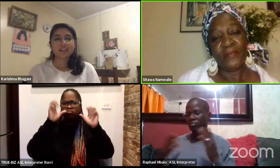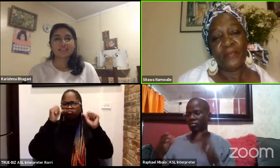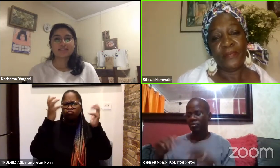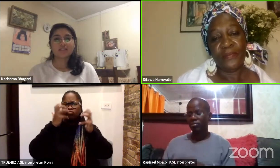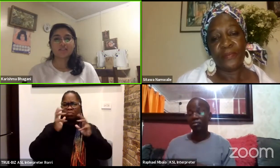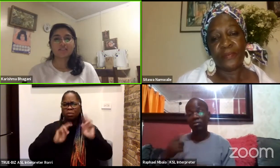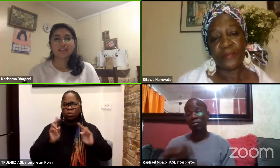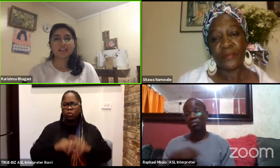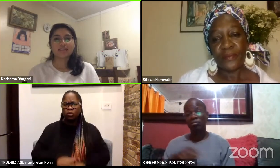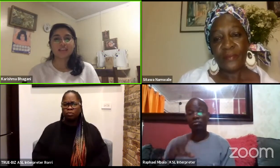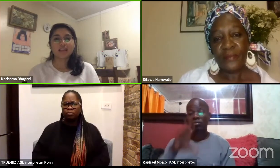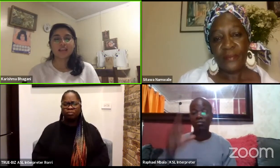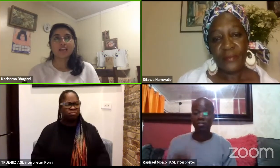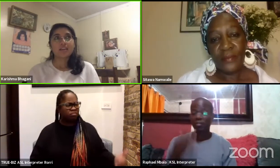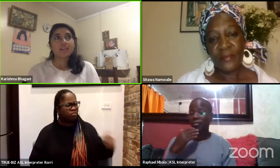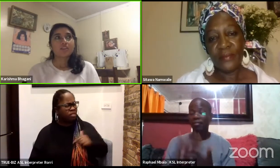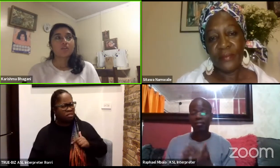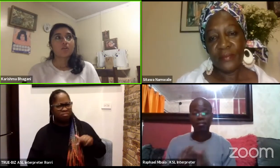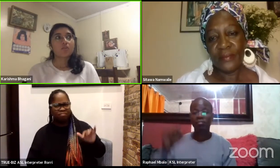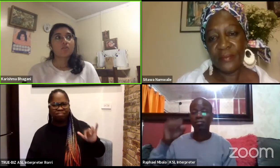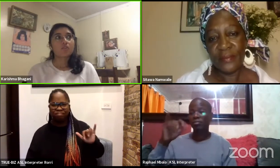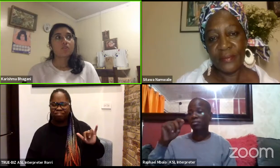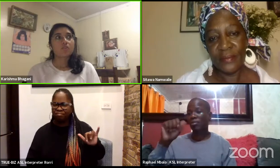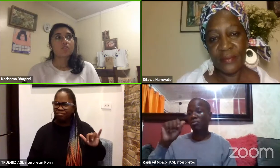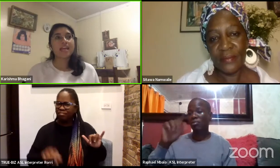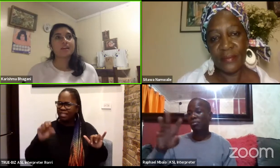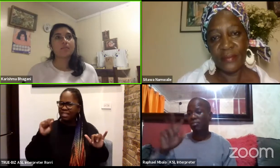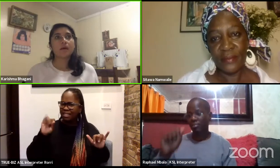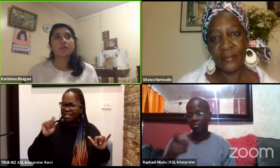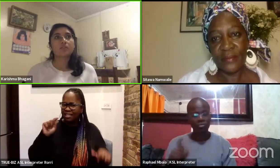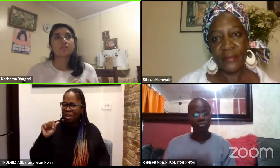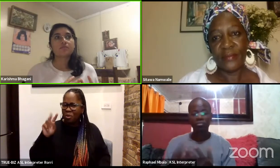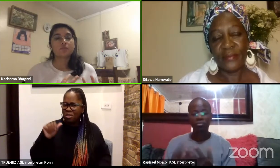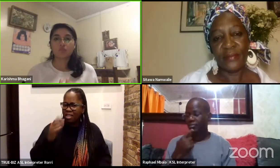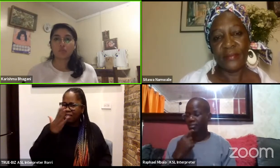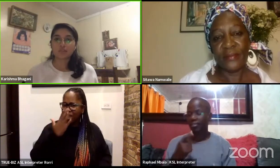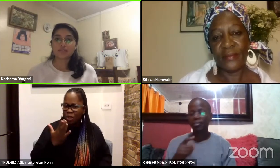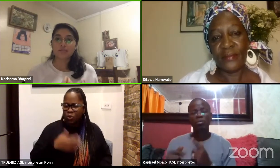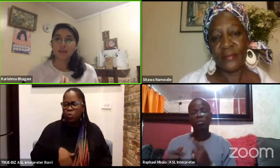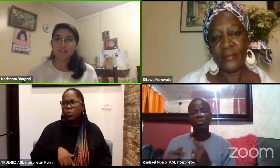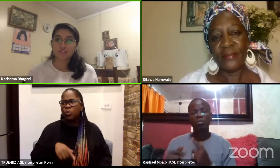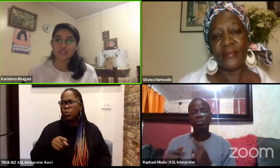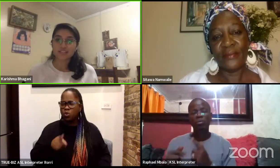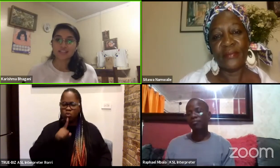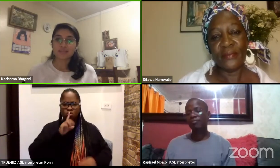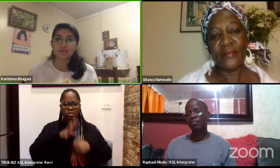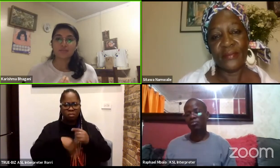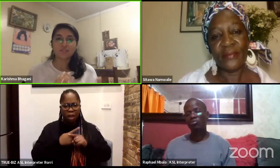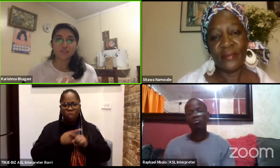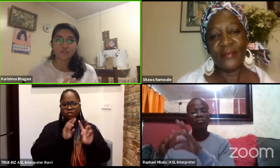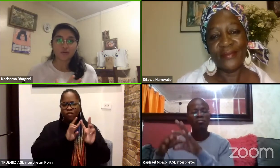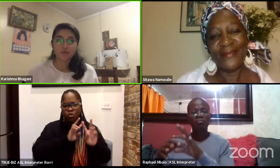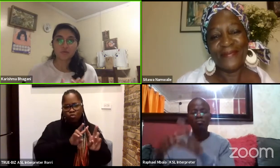Thanks, Sitawa, thanks. What you just said about funerals and marriages and the birth of children, what we would